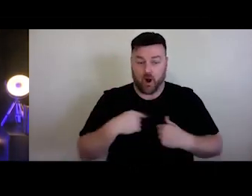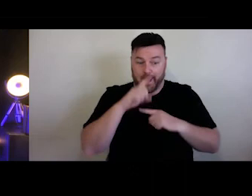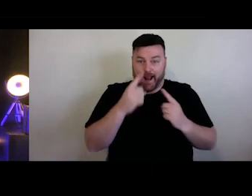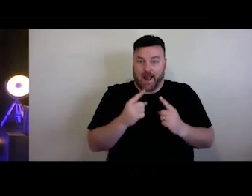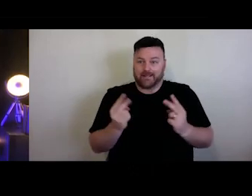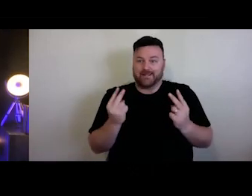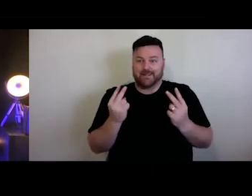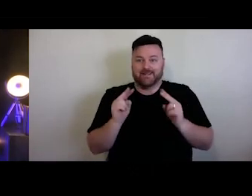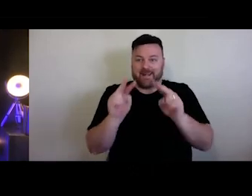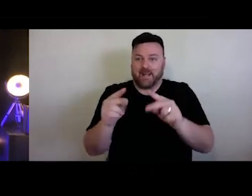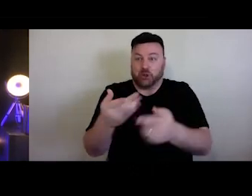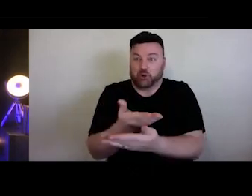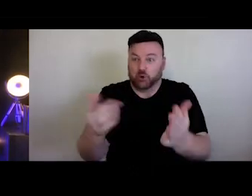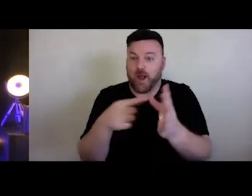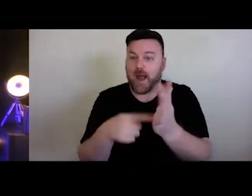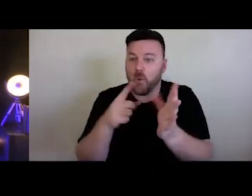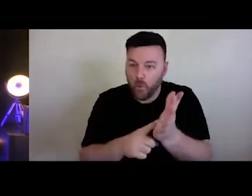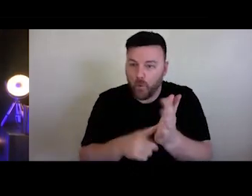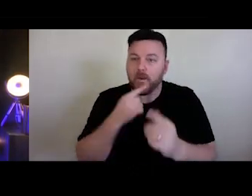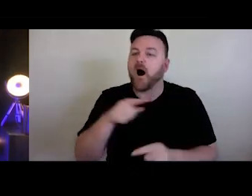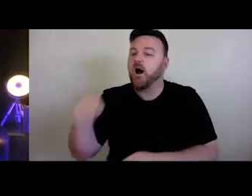your comments and that's really cool of the chat host comments there and